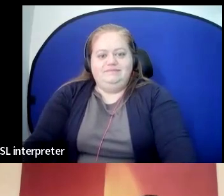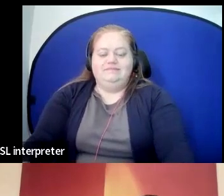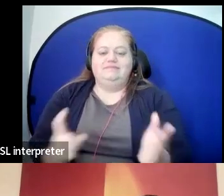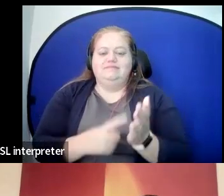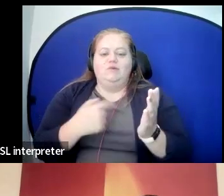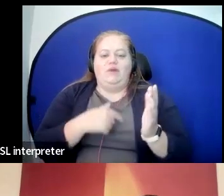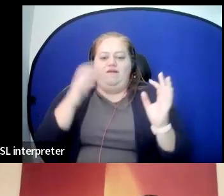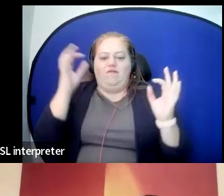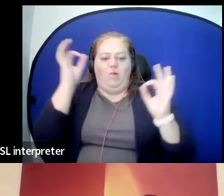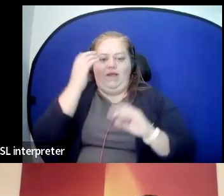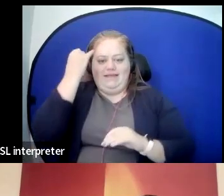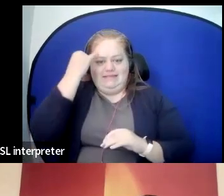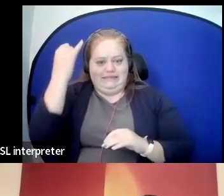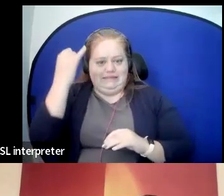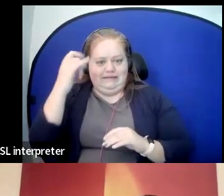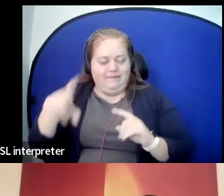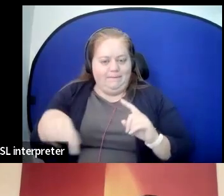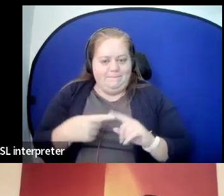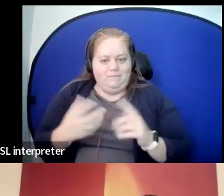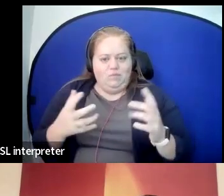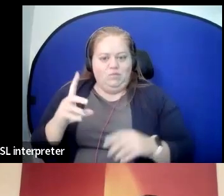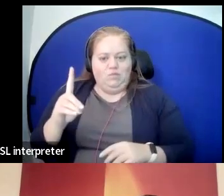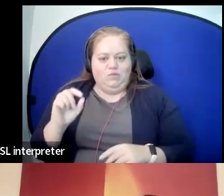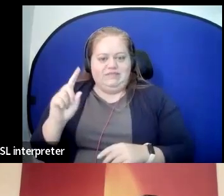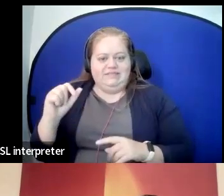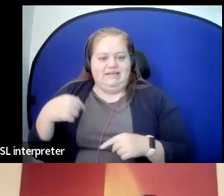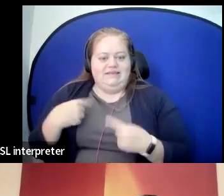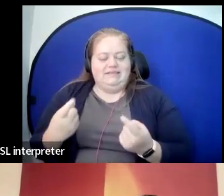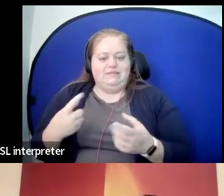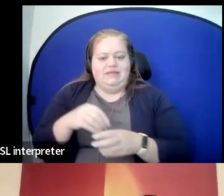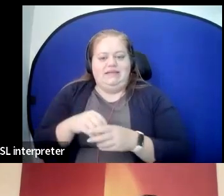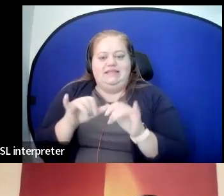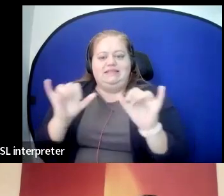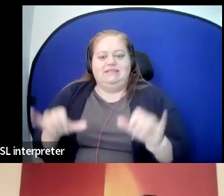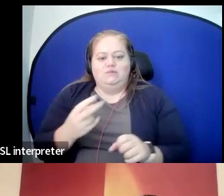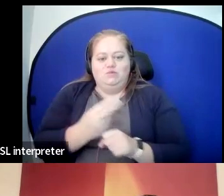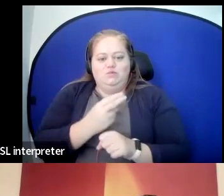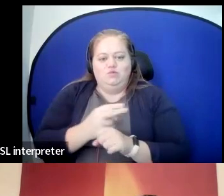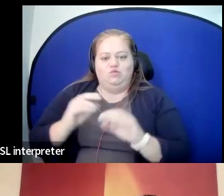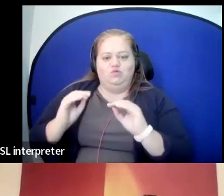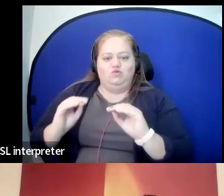we have a rough idea on what data has been used to train these models.